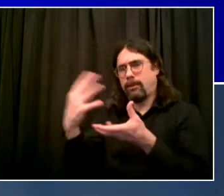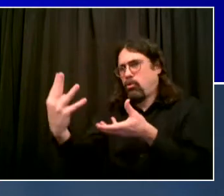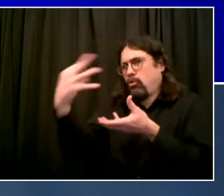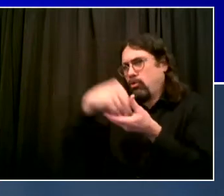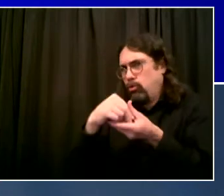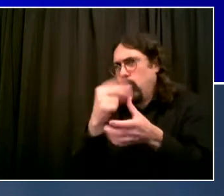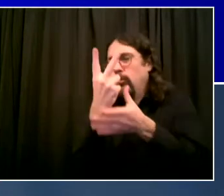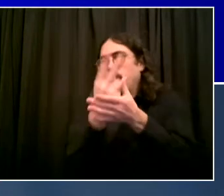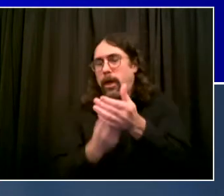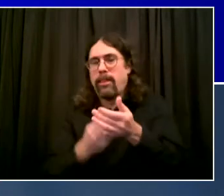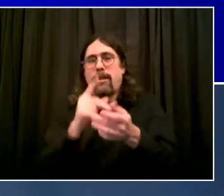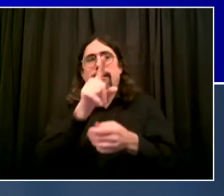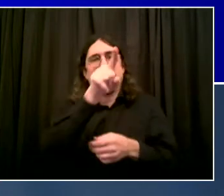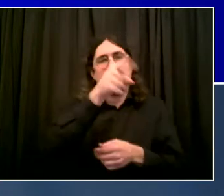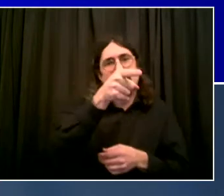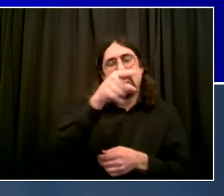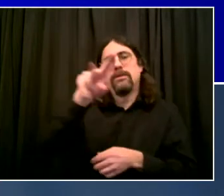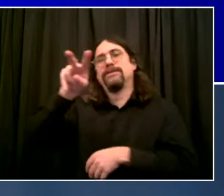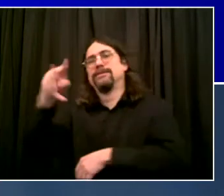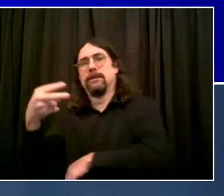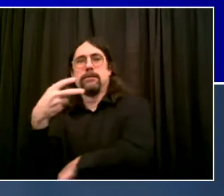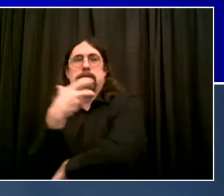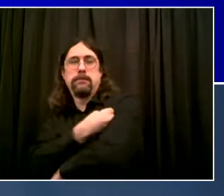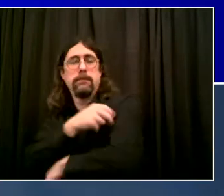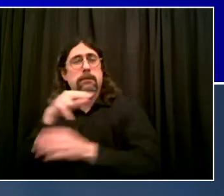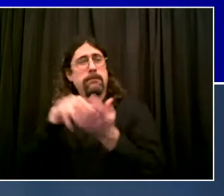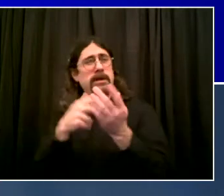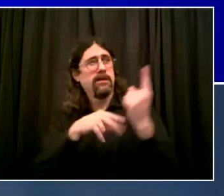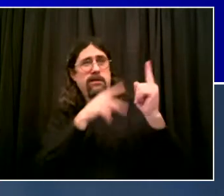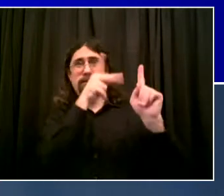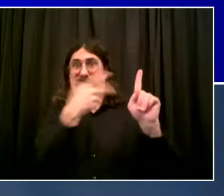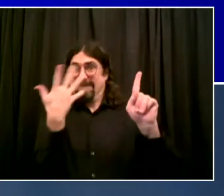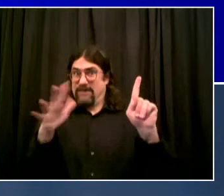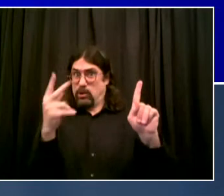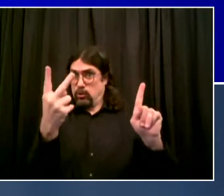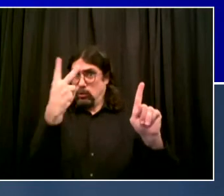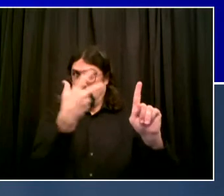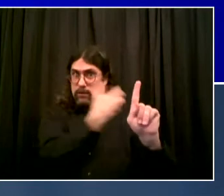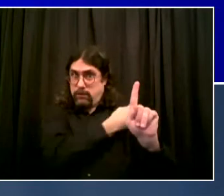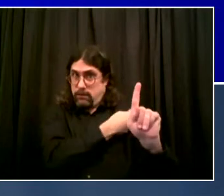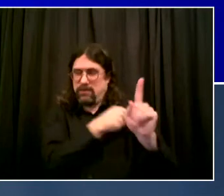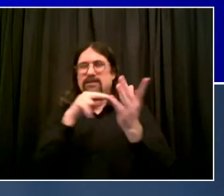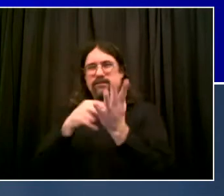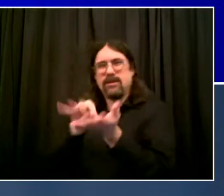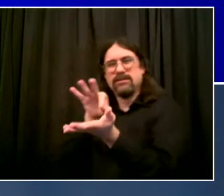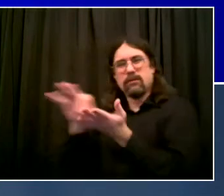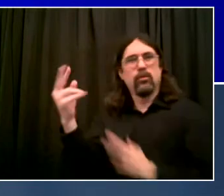GIVEN, VACCINATIONS GIVEN SINCE THIS EFFORT BEGAN. LI IKIKE TO O MAKE COMPARISONS, HERE'S YOUR